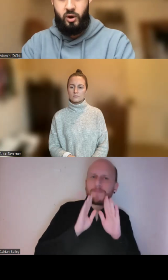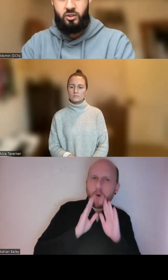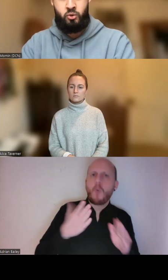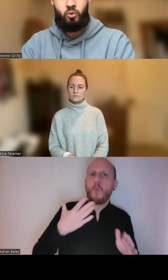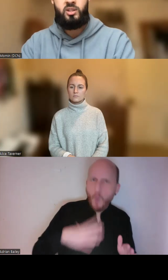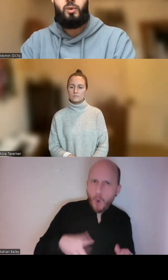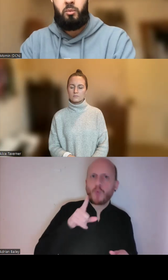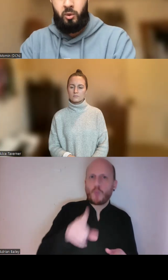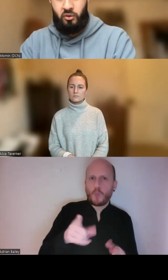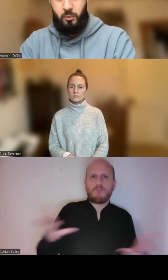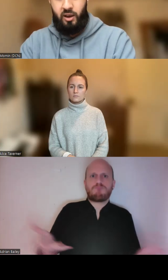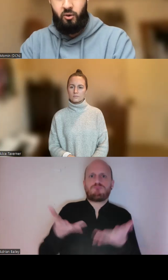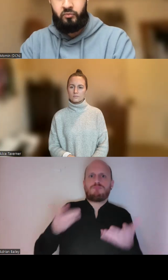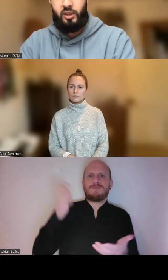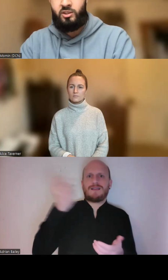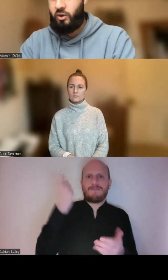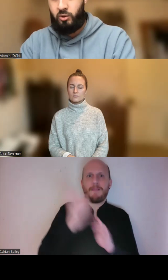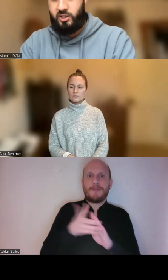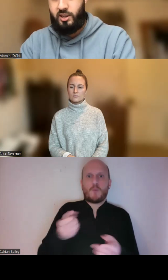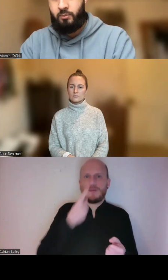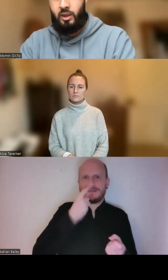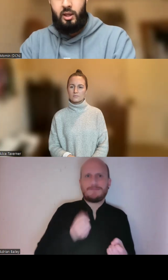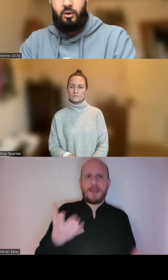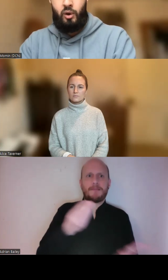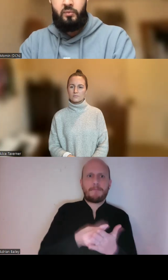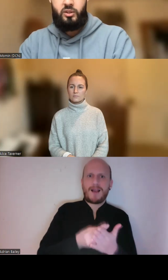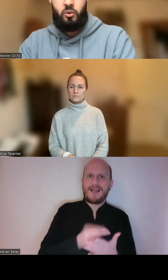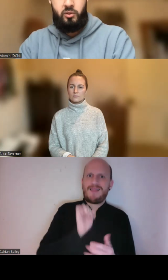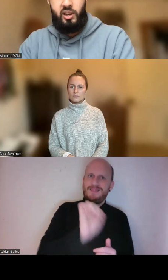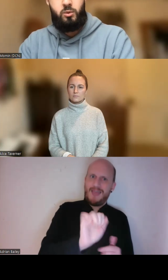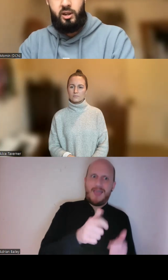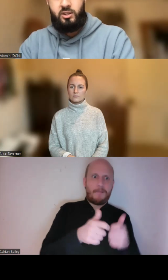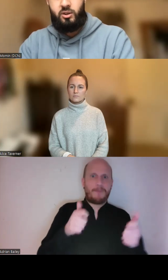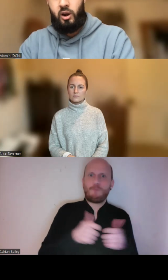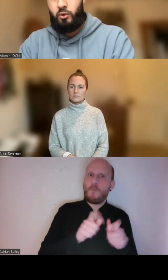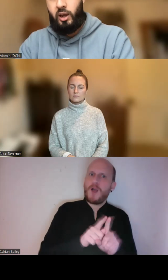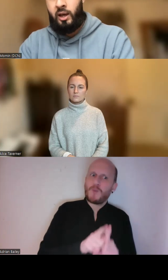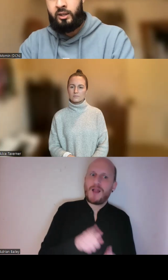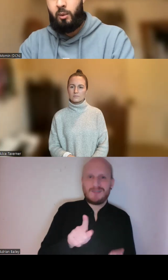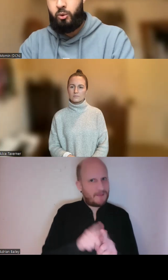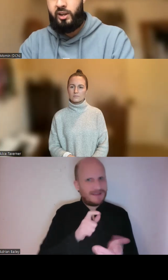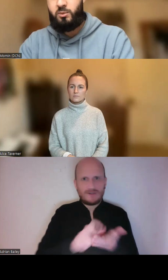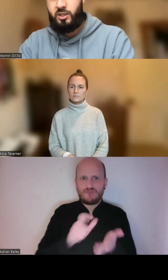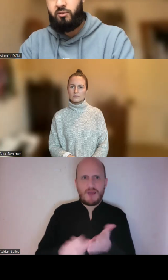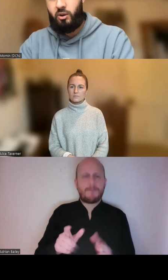so you can spend more money on the platform. Instagram is the same. With Facebook and Instagram, you can get pretty specific